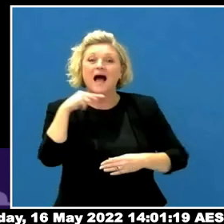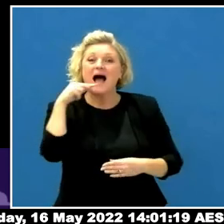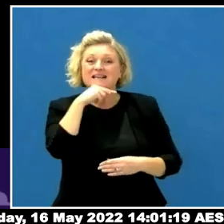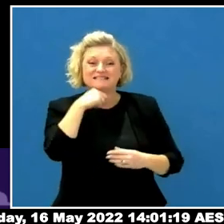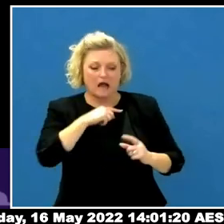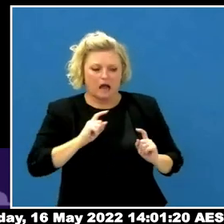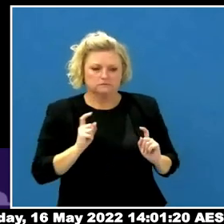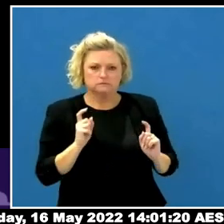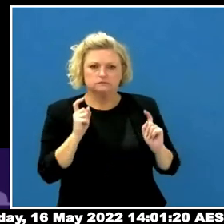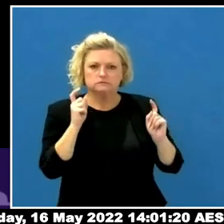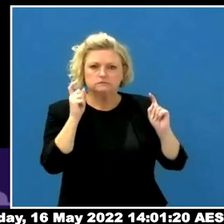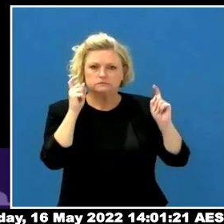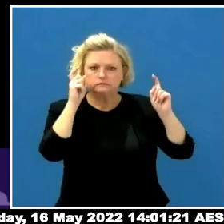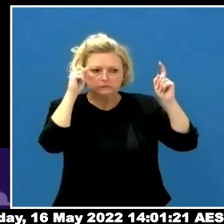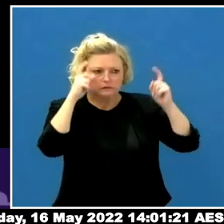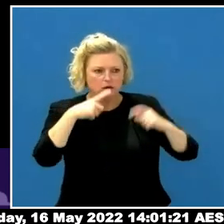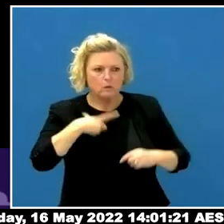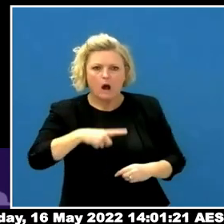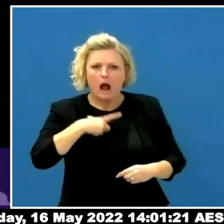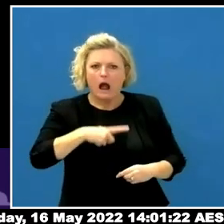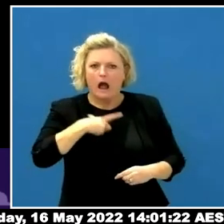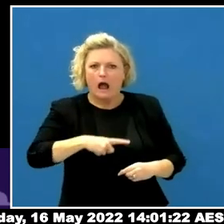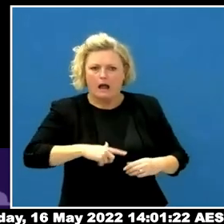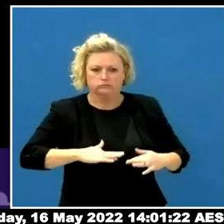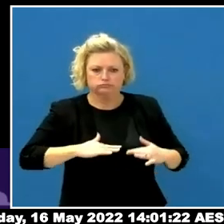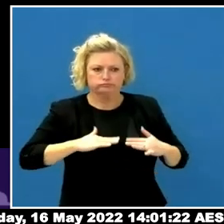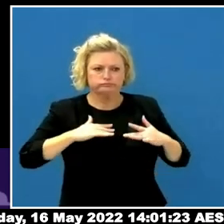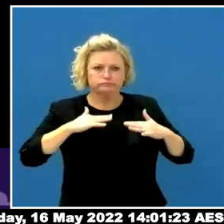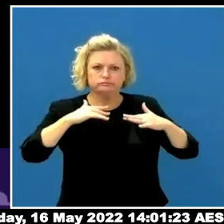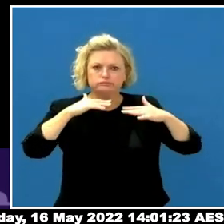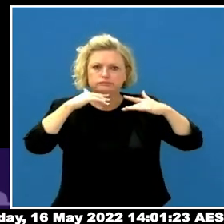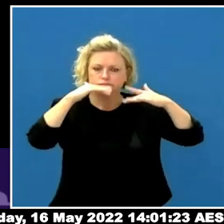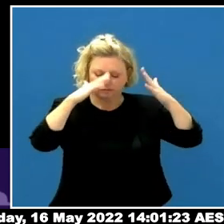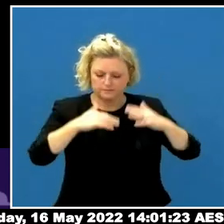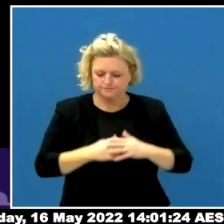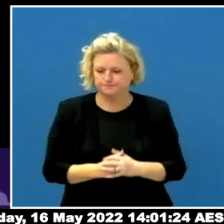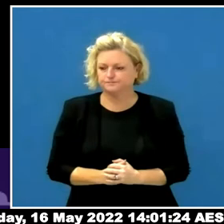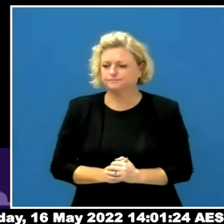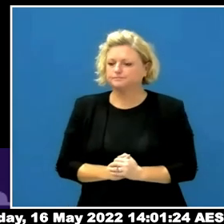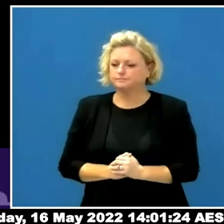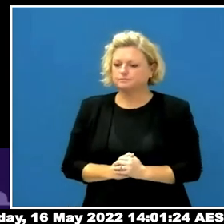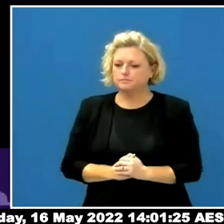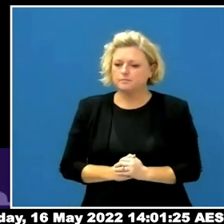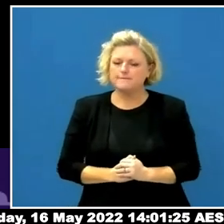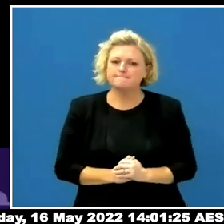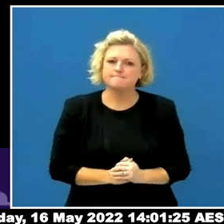Over the page, Lilly, just a couple more bullet points just to summarise